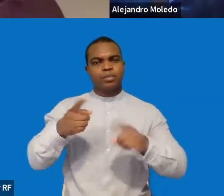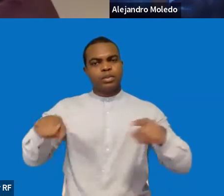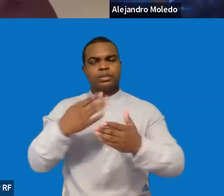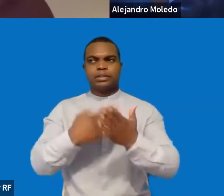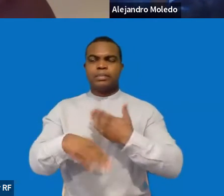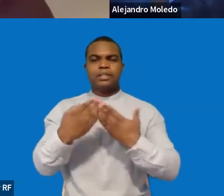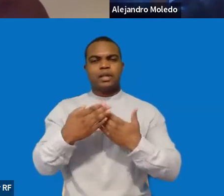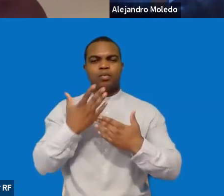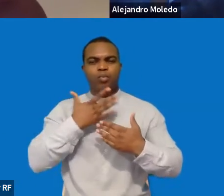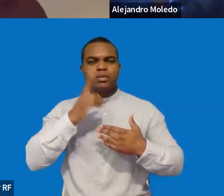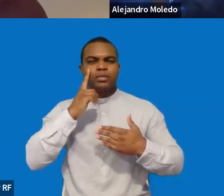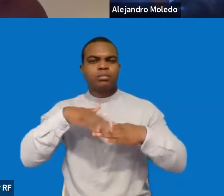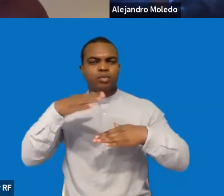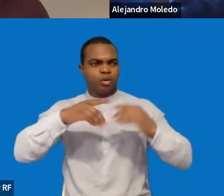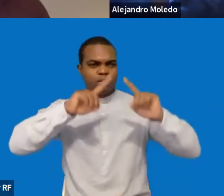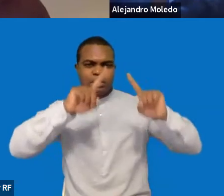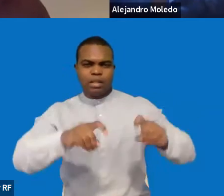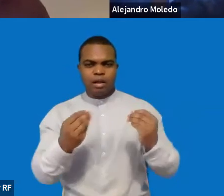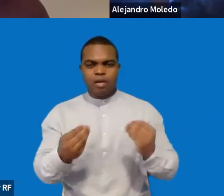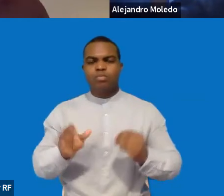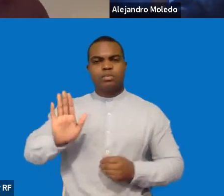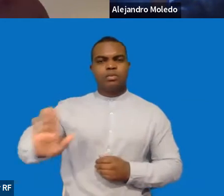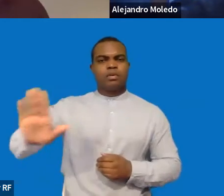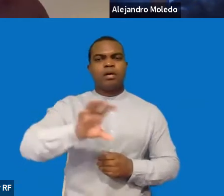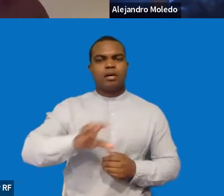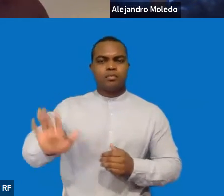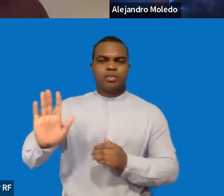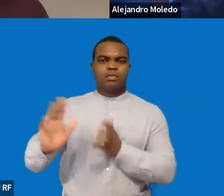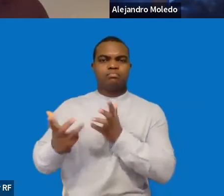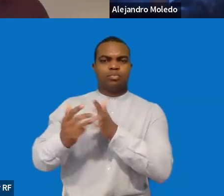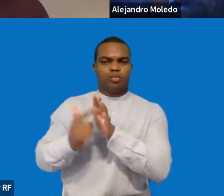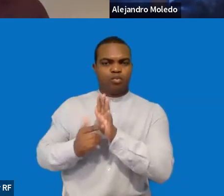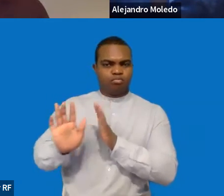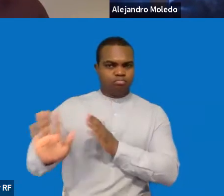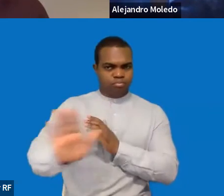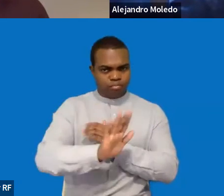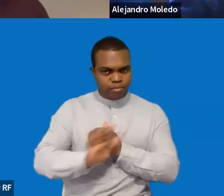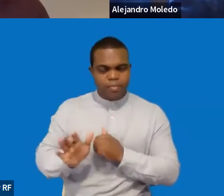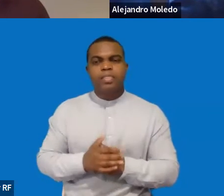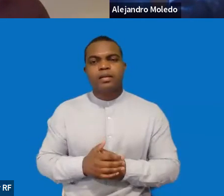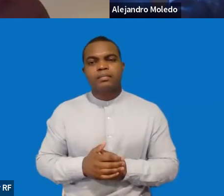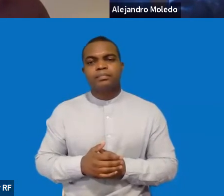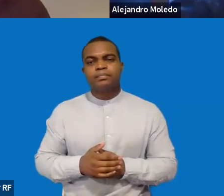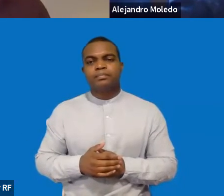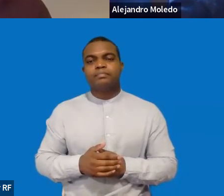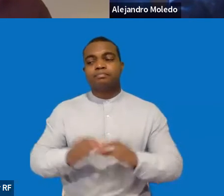The proposal doesn't get into these competencies, which are at national level.